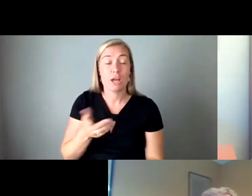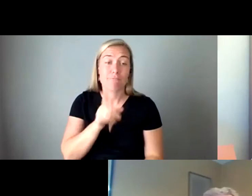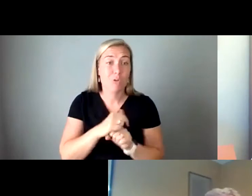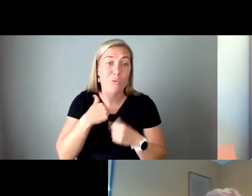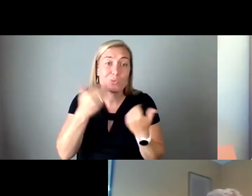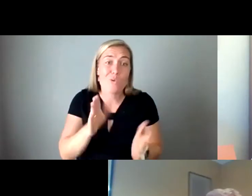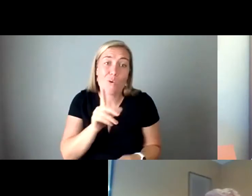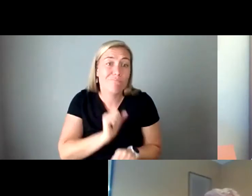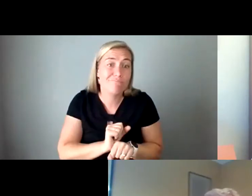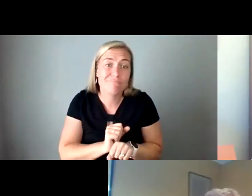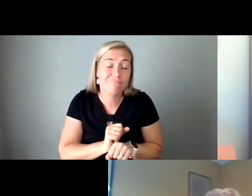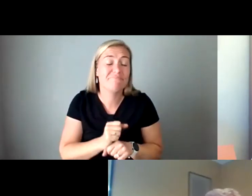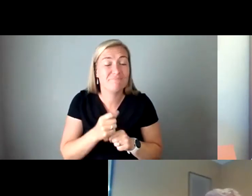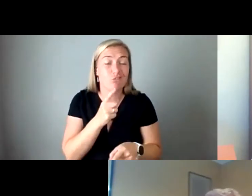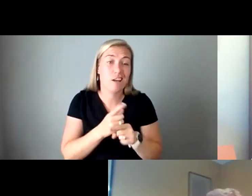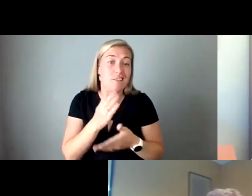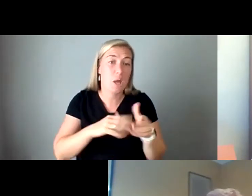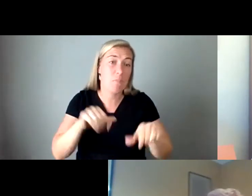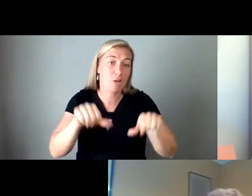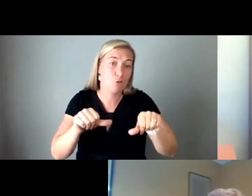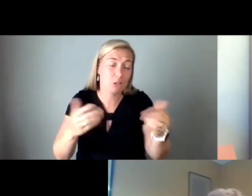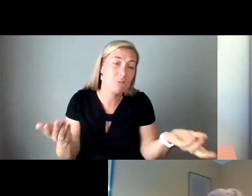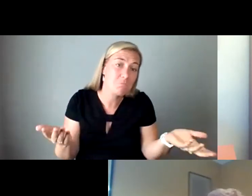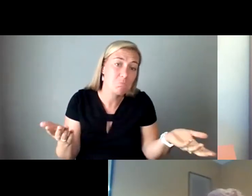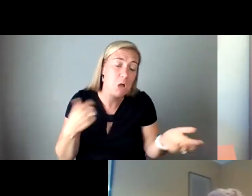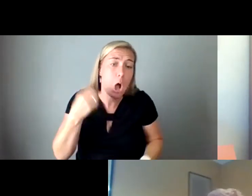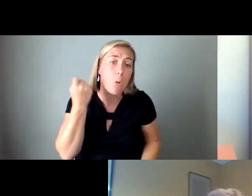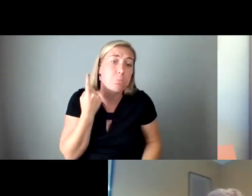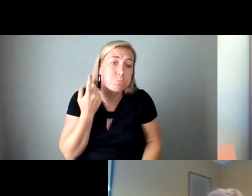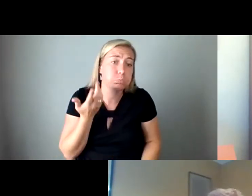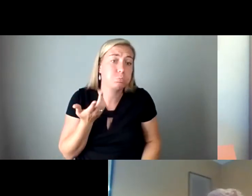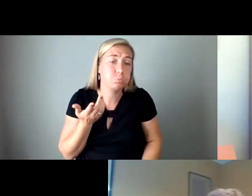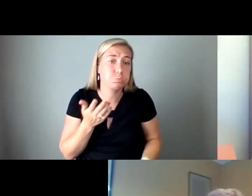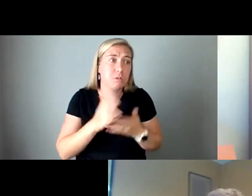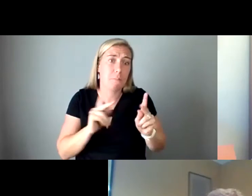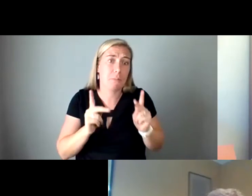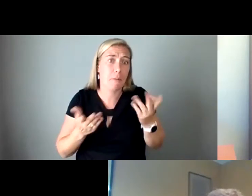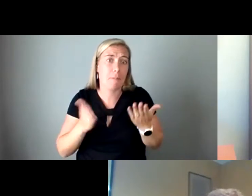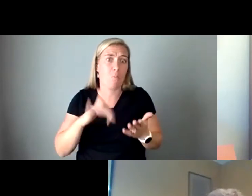degree of uncertainty there. I can fully appreciate that causes people some concern